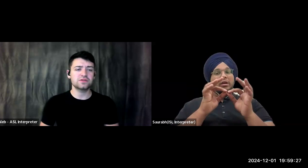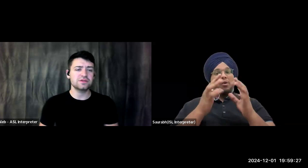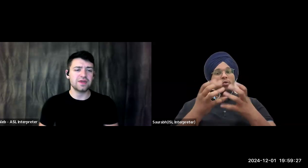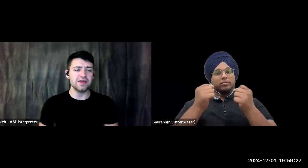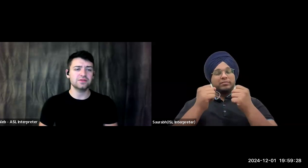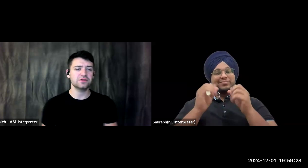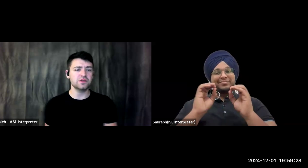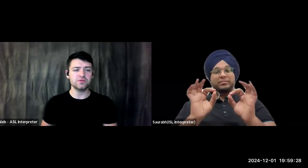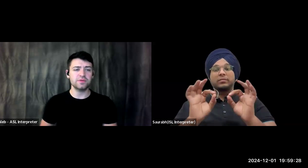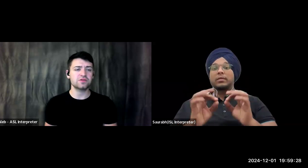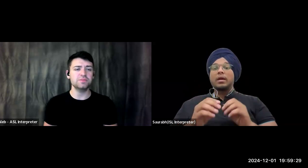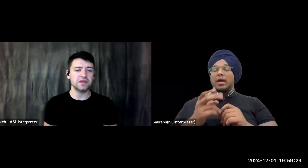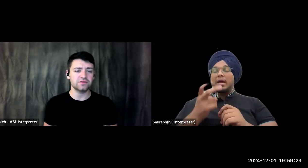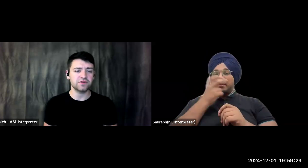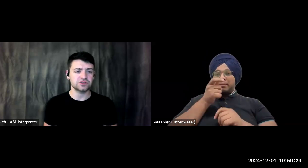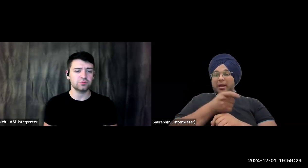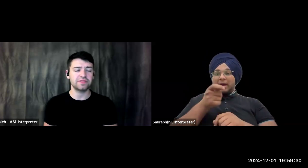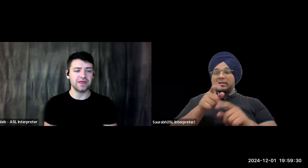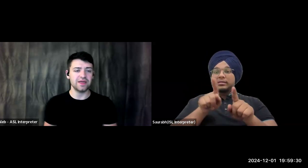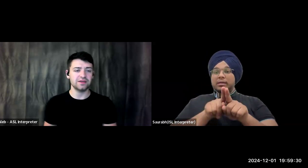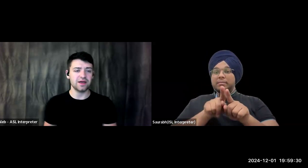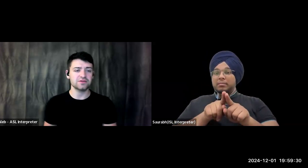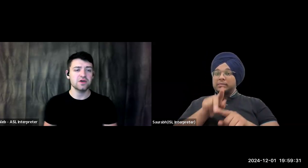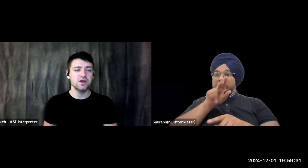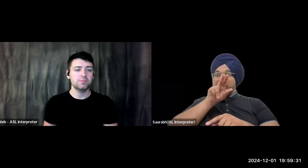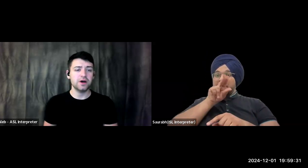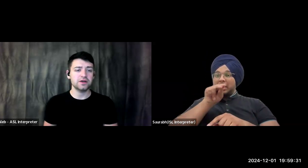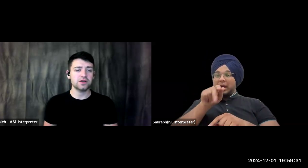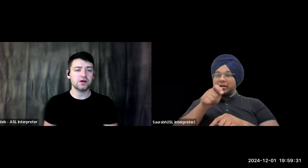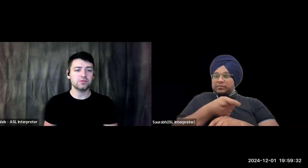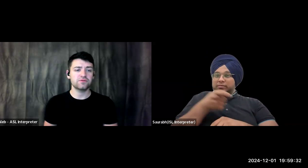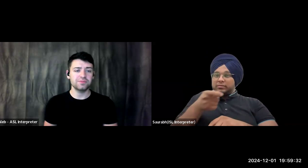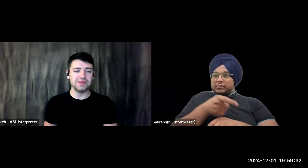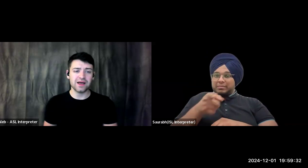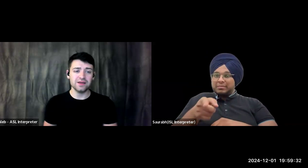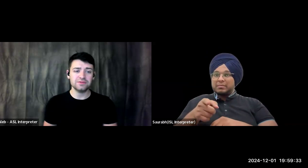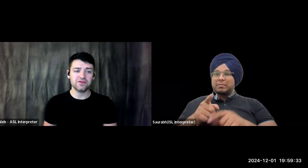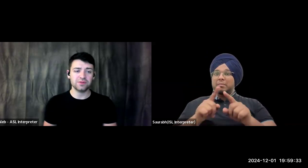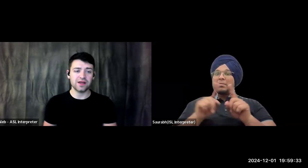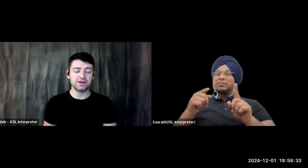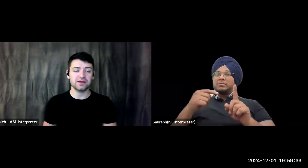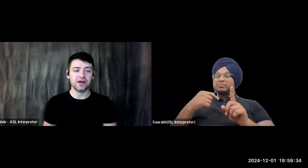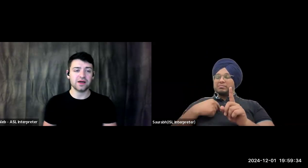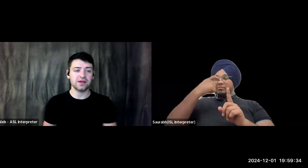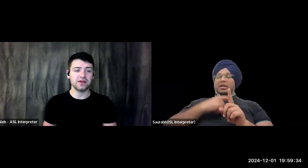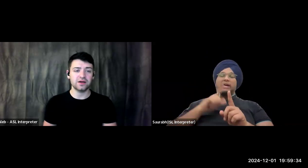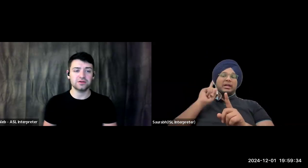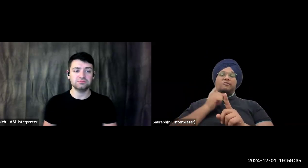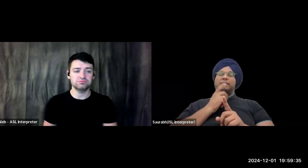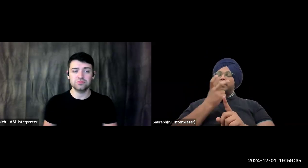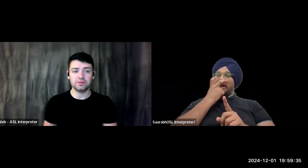[Interpreter speaking for Divya] this cane, there seems to be a speaking function with the cane, yes. But for me, I am deaf blind and i i